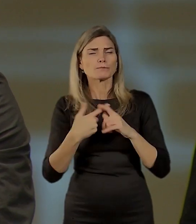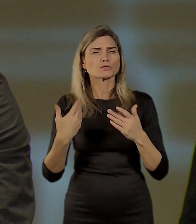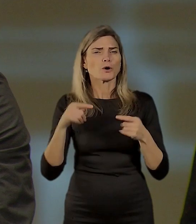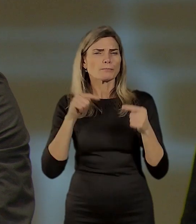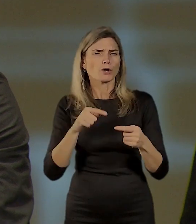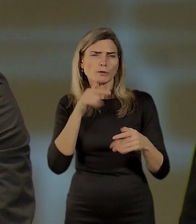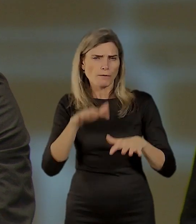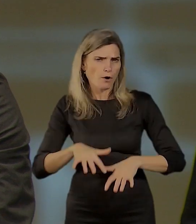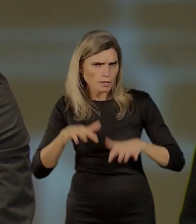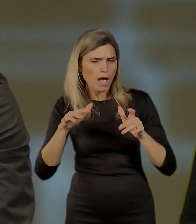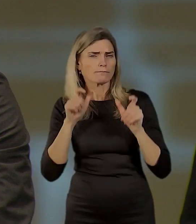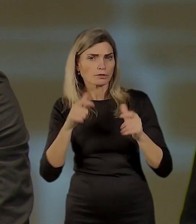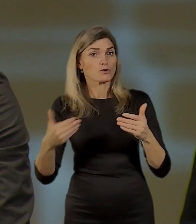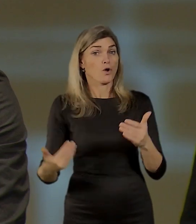Because of course, all at once